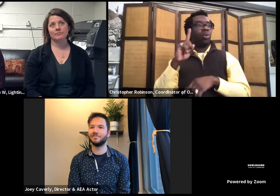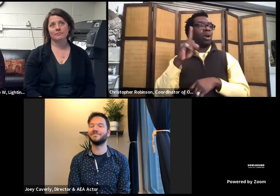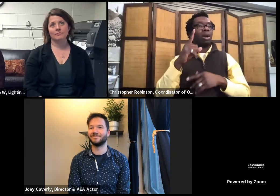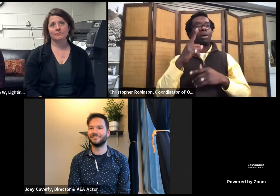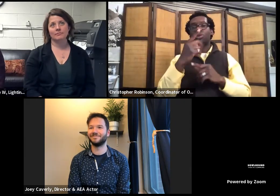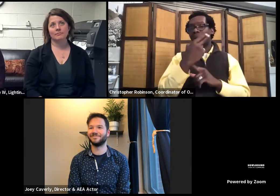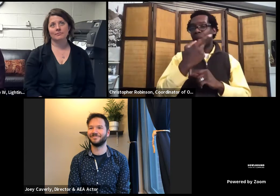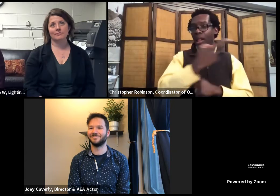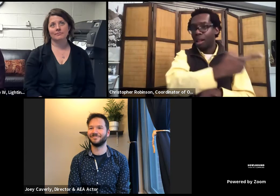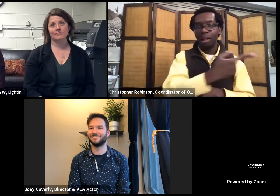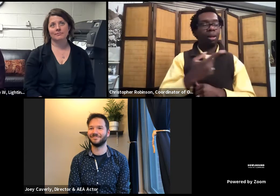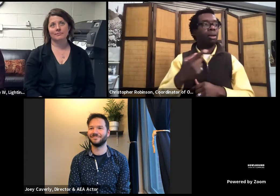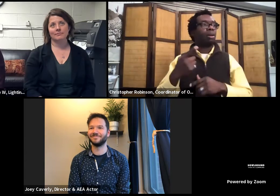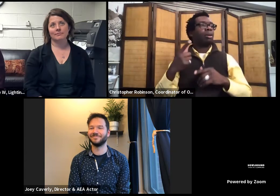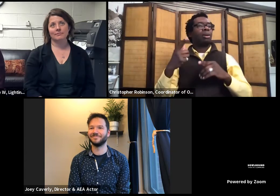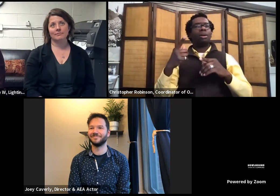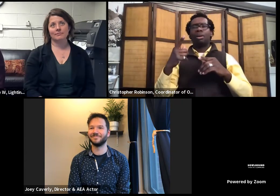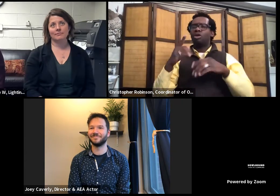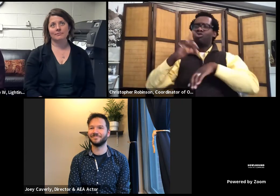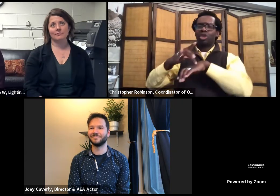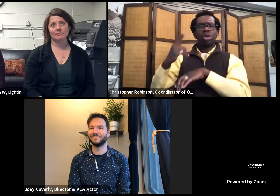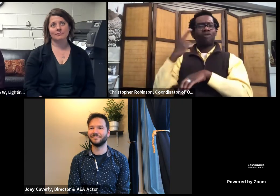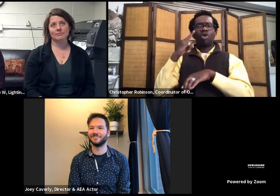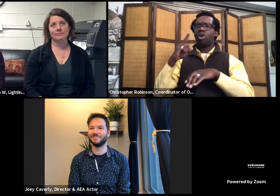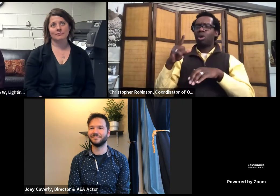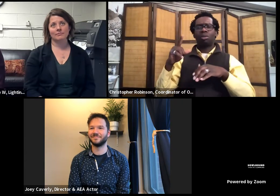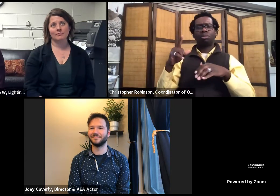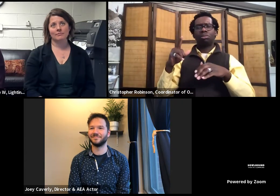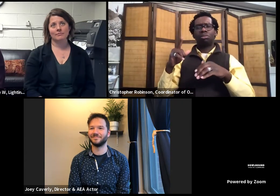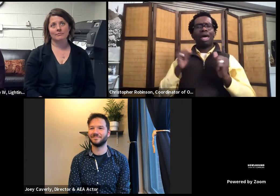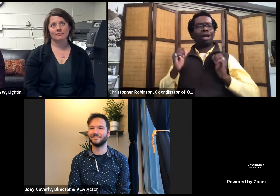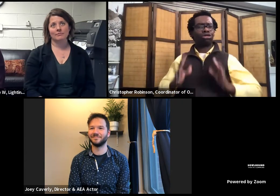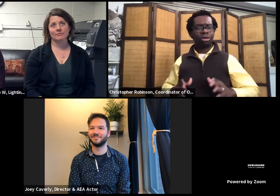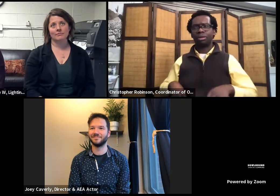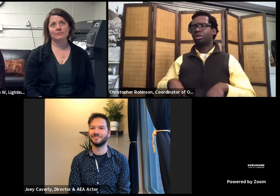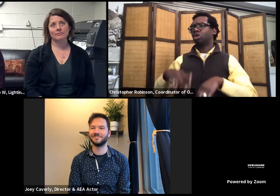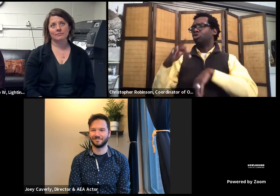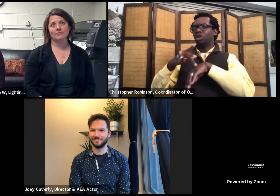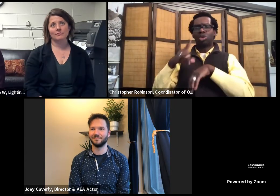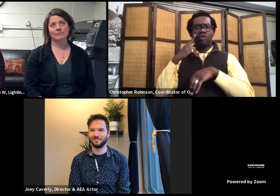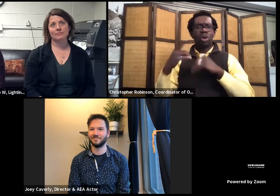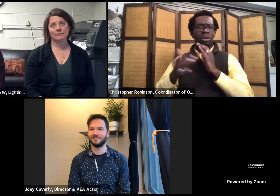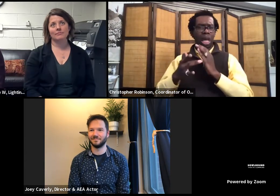You know, where to get the haircuts, where to get the hotel, all the resources for the actors,